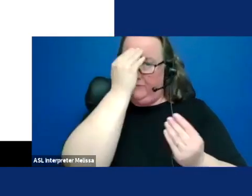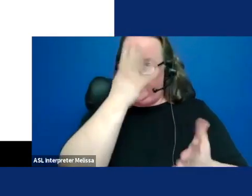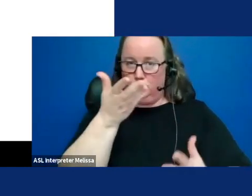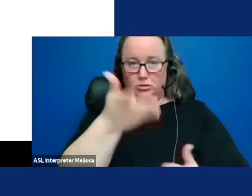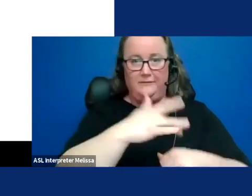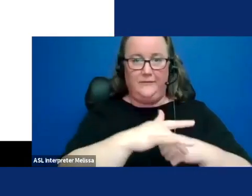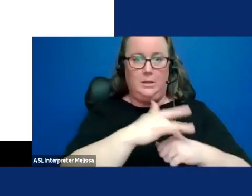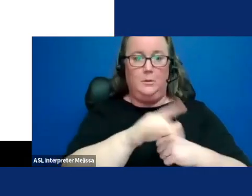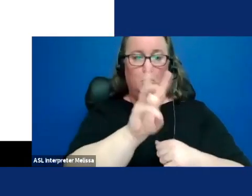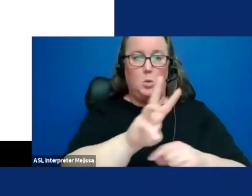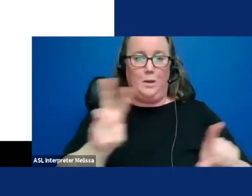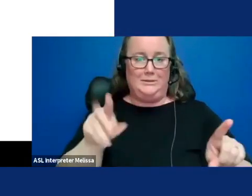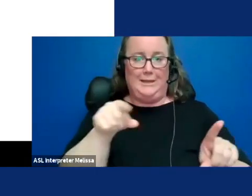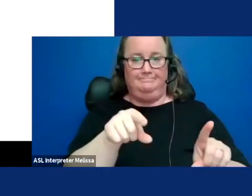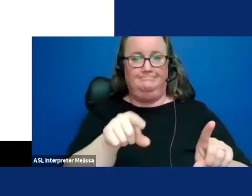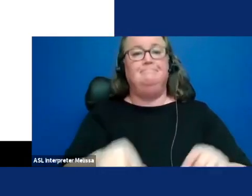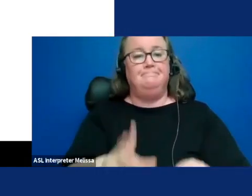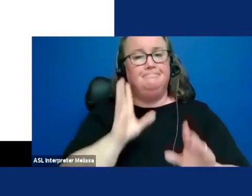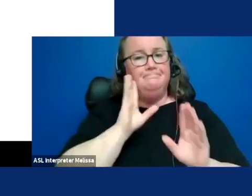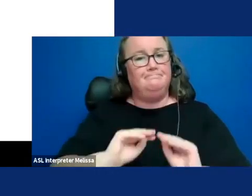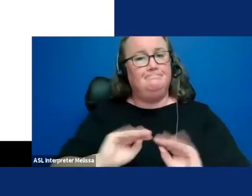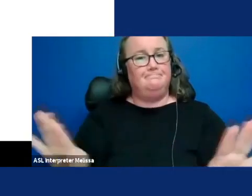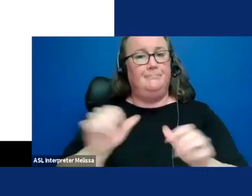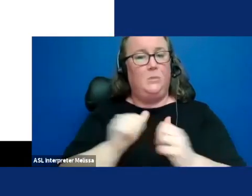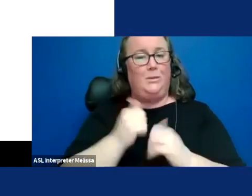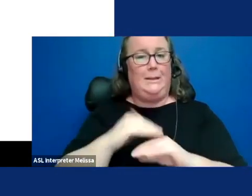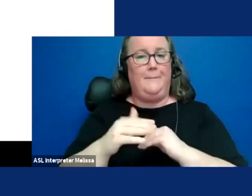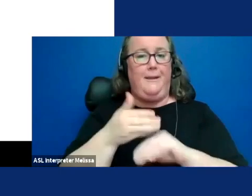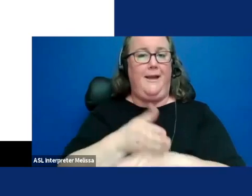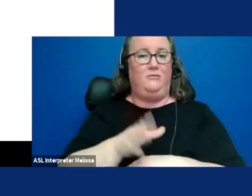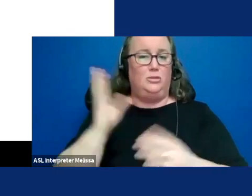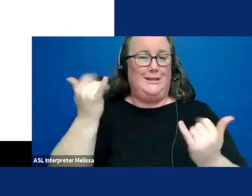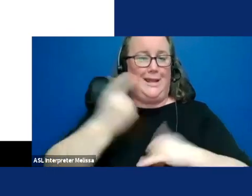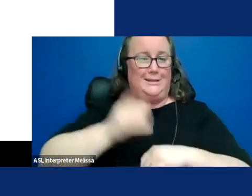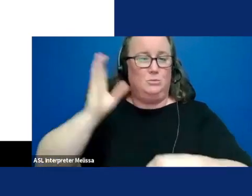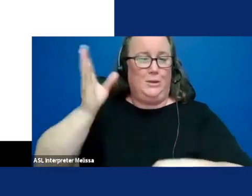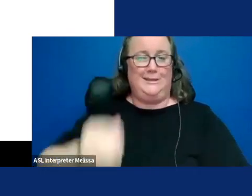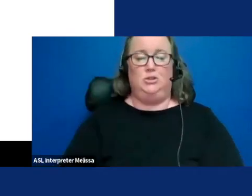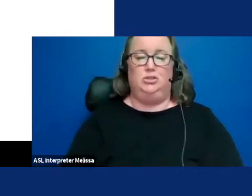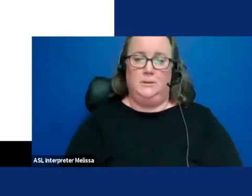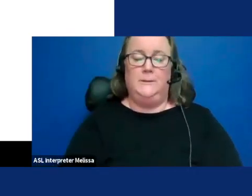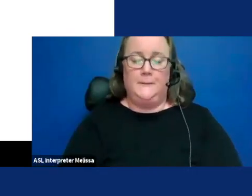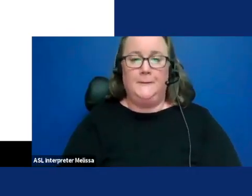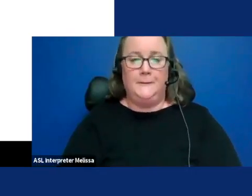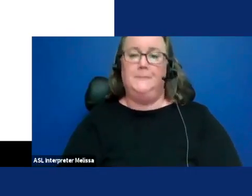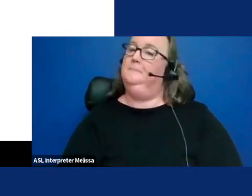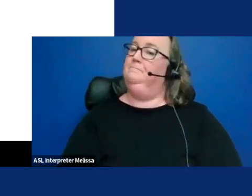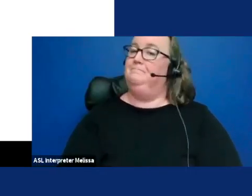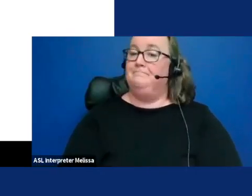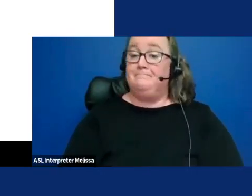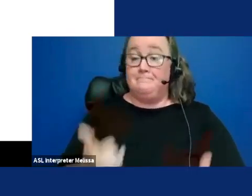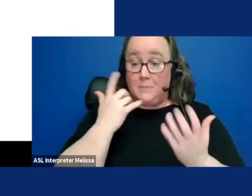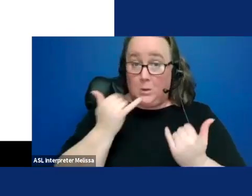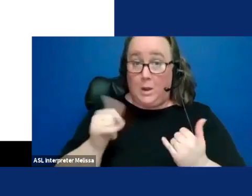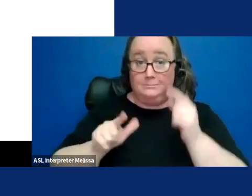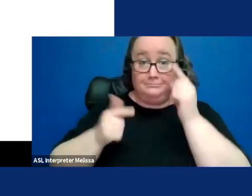that you all will receive when you get the slides. And with that, I'm going to pass it to Linda.